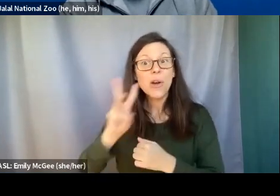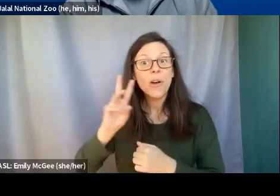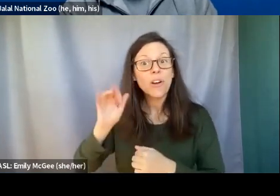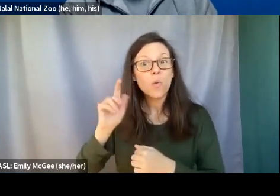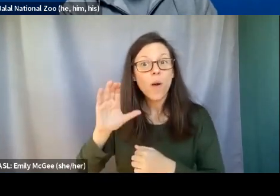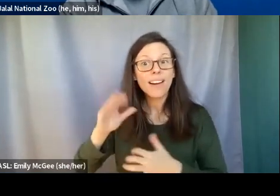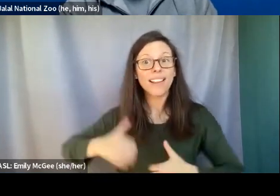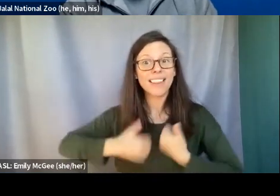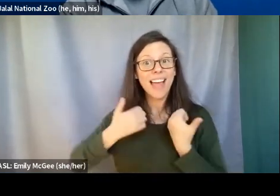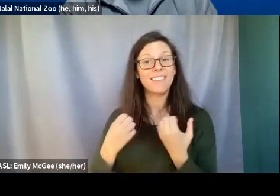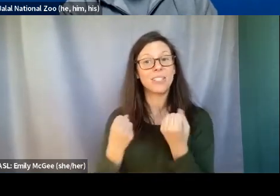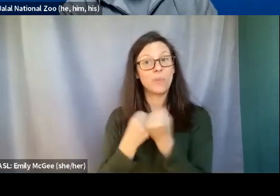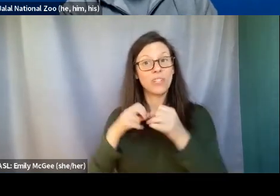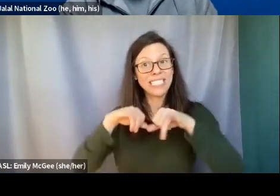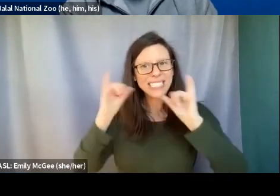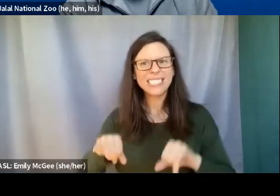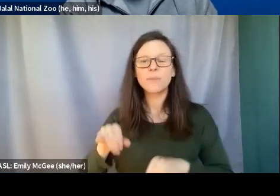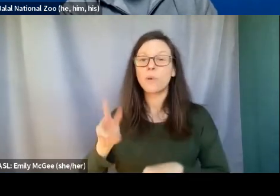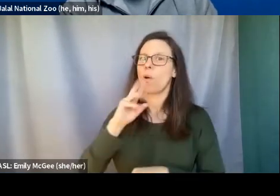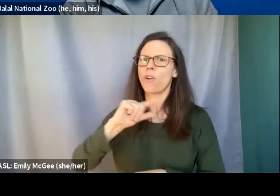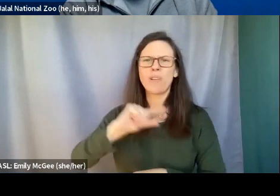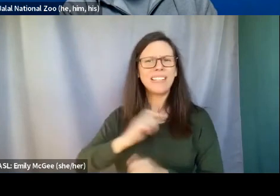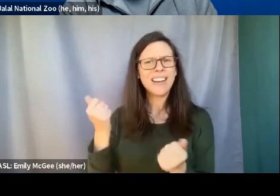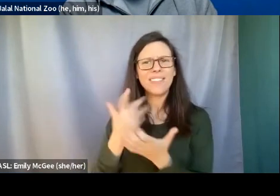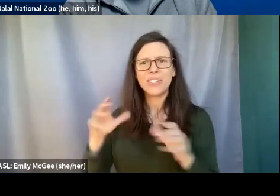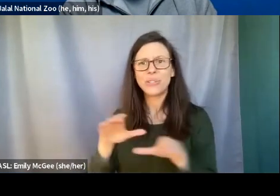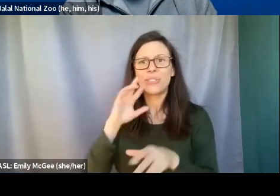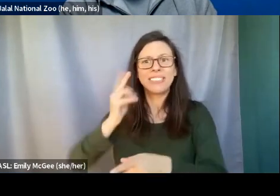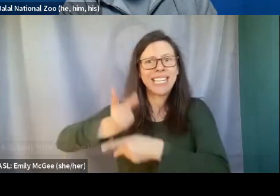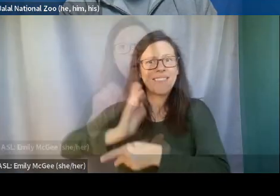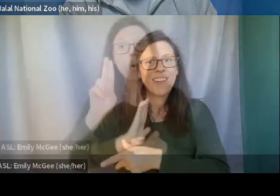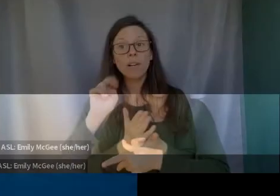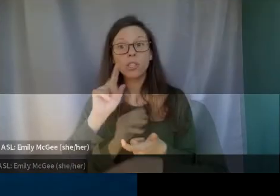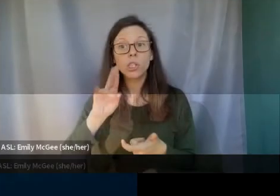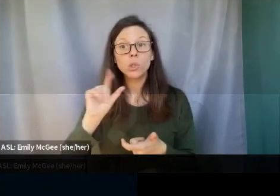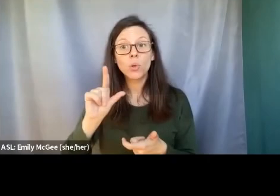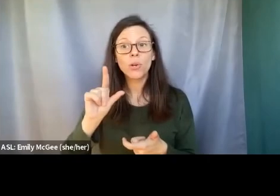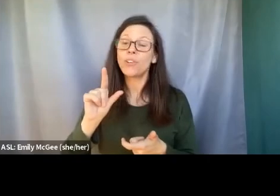to care for our aquatic habitats at the zoo and I know that our viewers did as well on behalf of